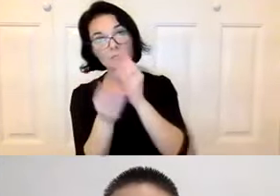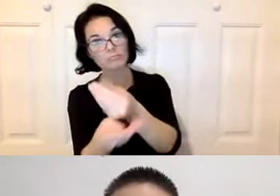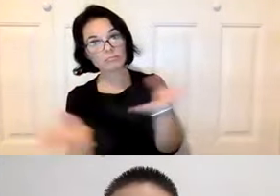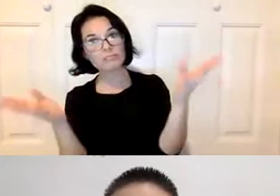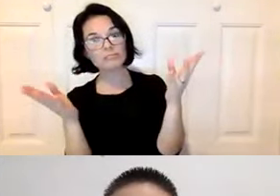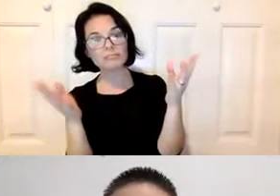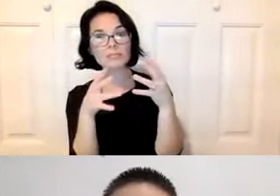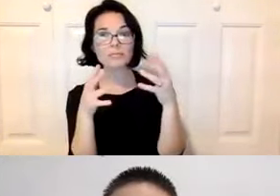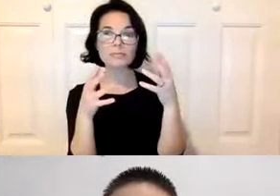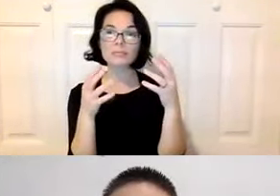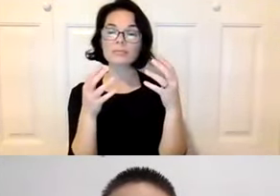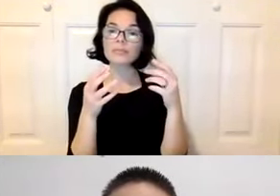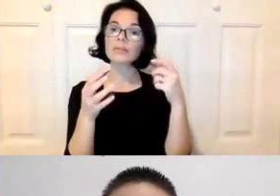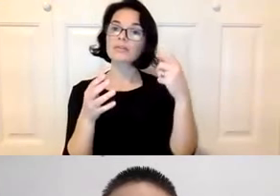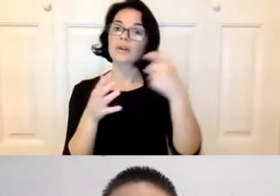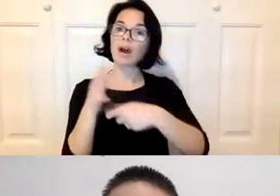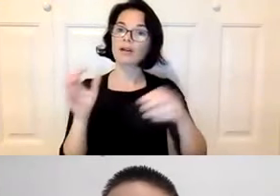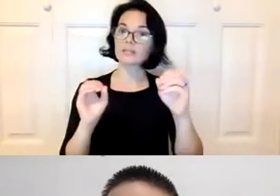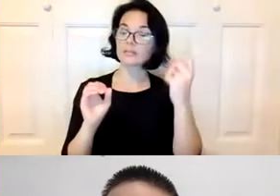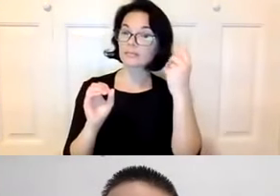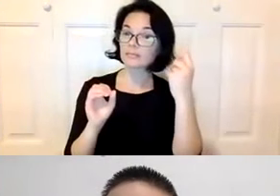set an appointment. Sometimes it’s online, over the phone.